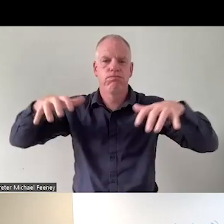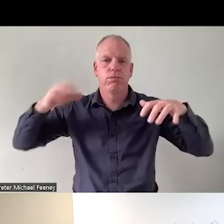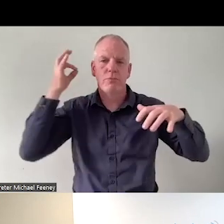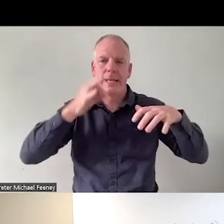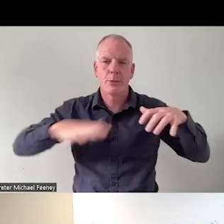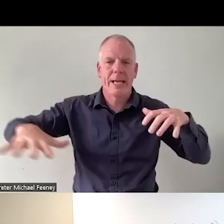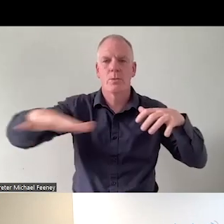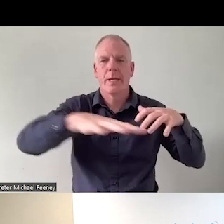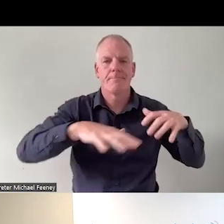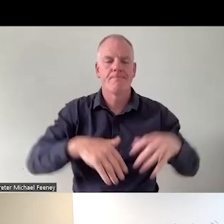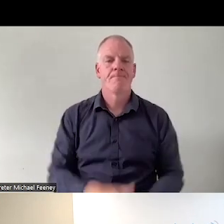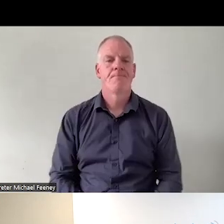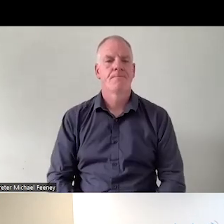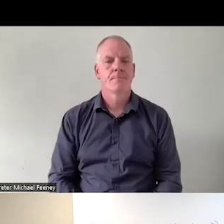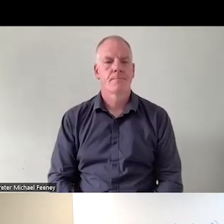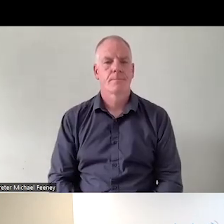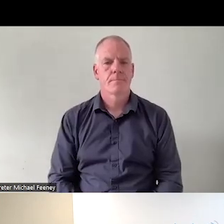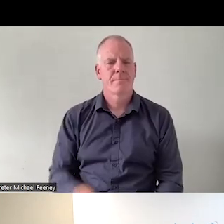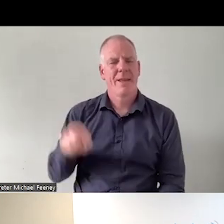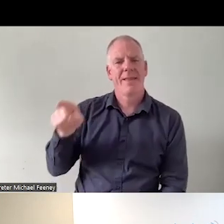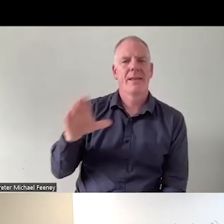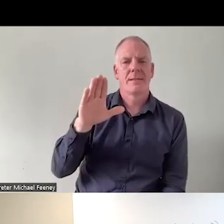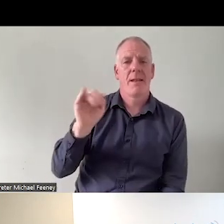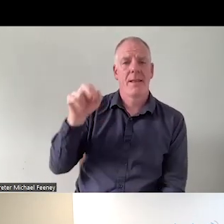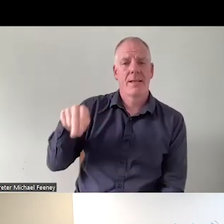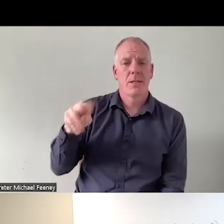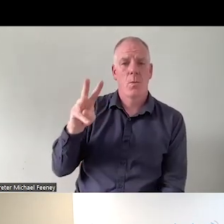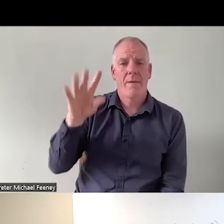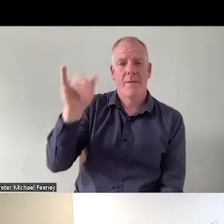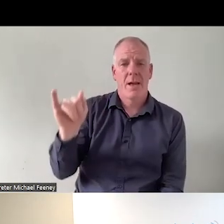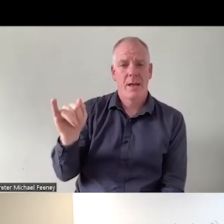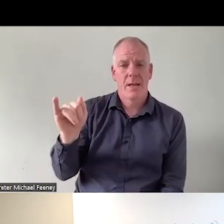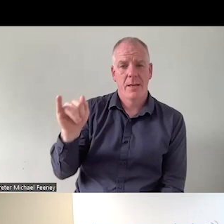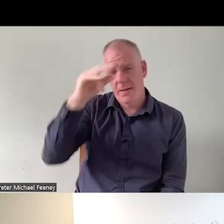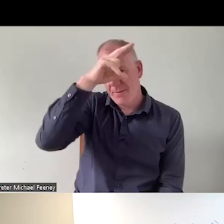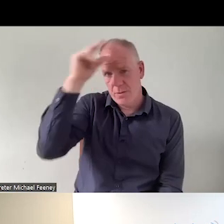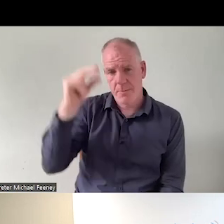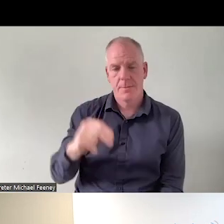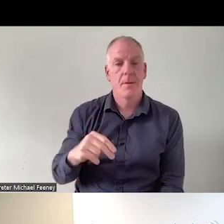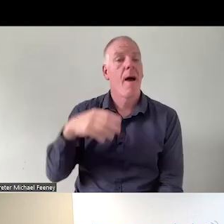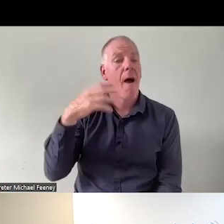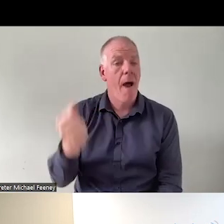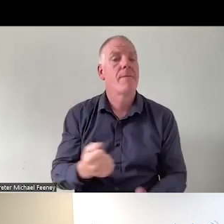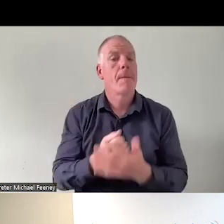So, here with ListenWIFI, if you have multiple spaces,